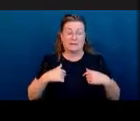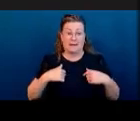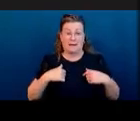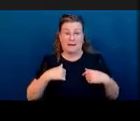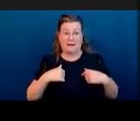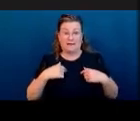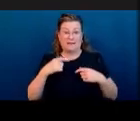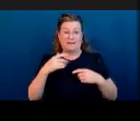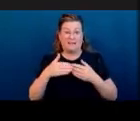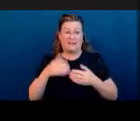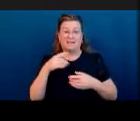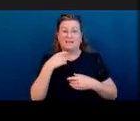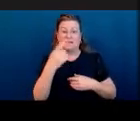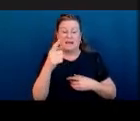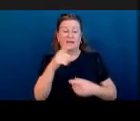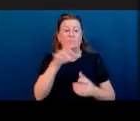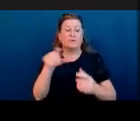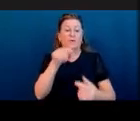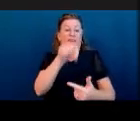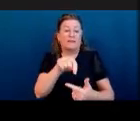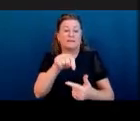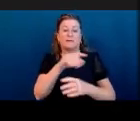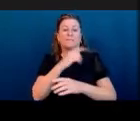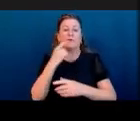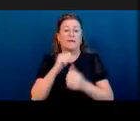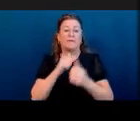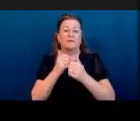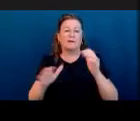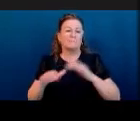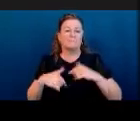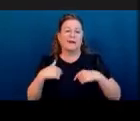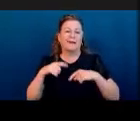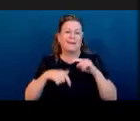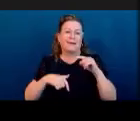do this exact thing for every child, or do this exact thing